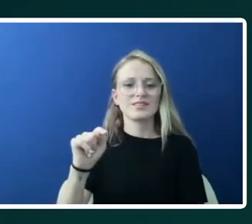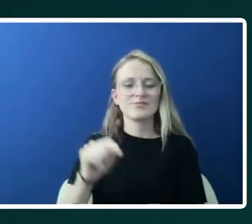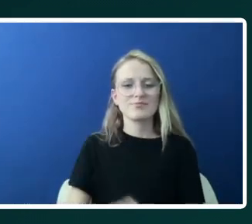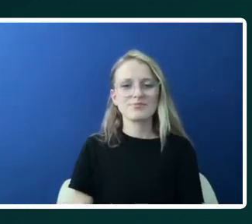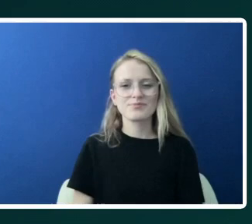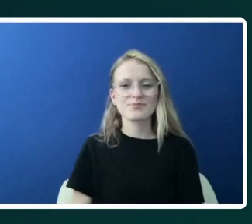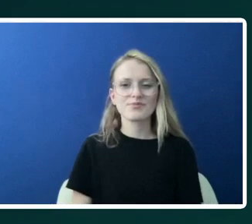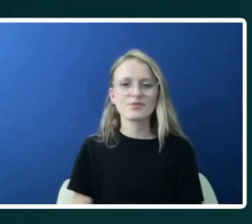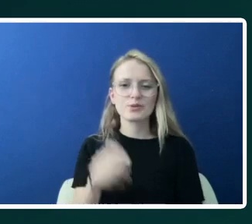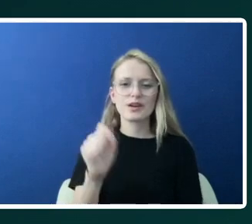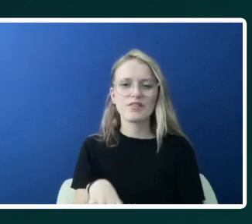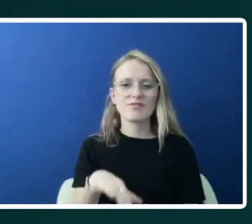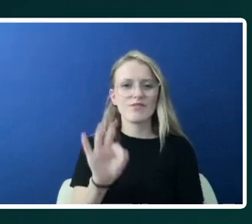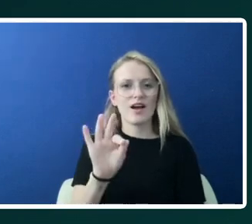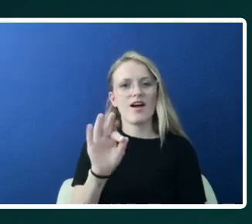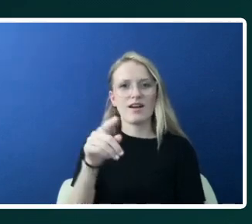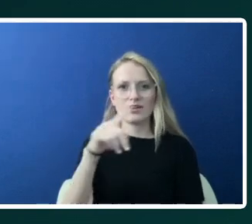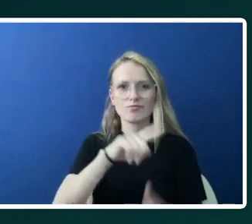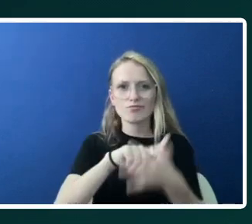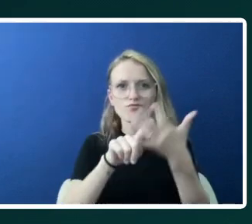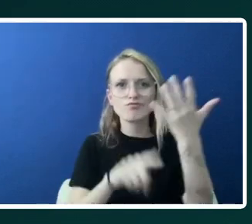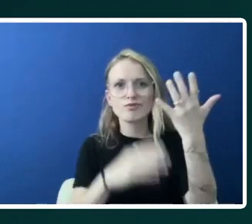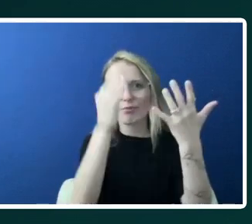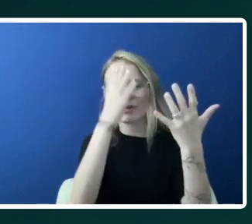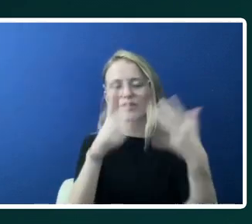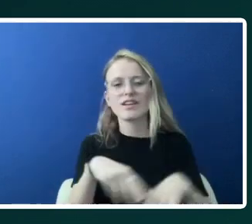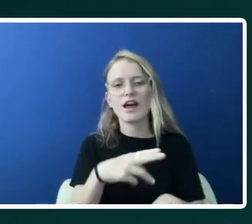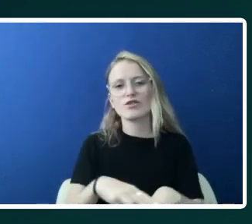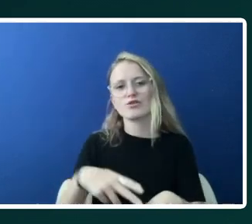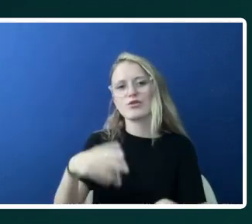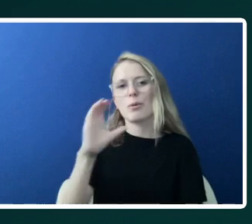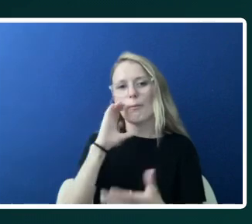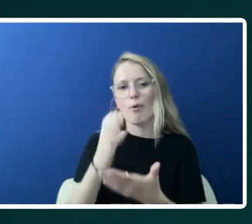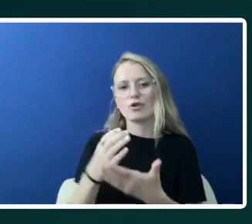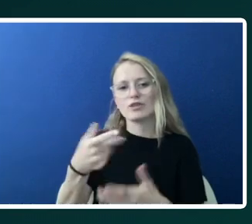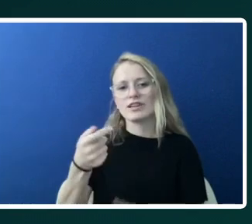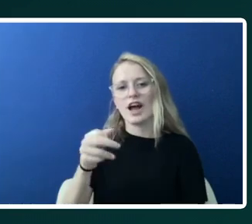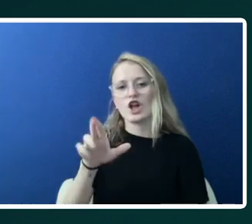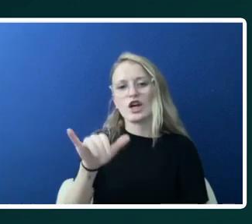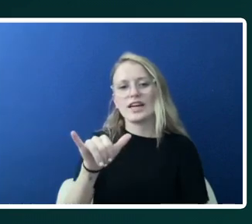Portrait Gallery's page in the Smithsonian Learning Lab. And you can see that address